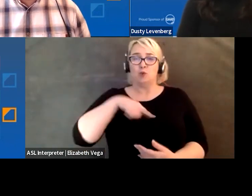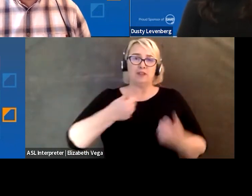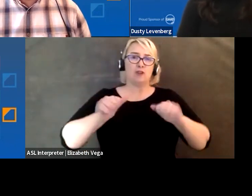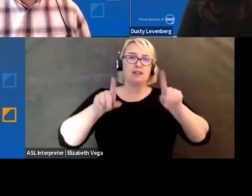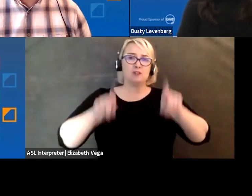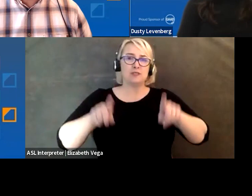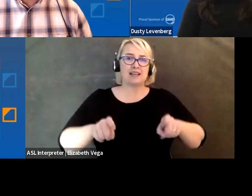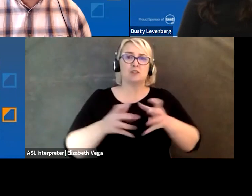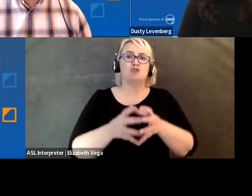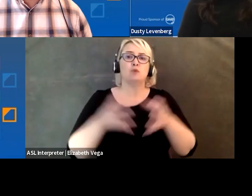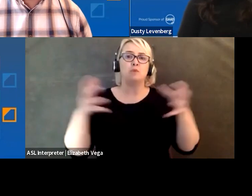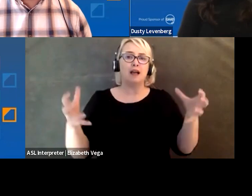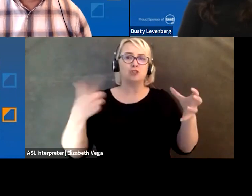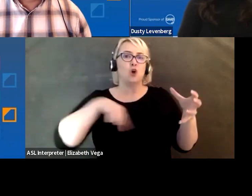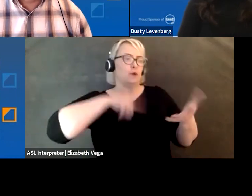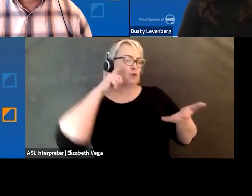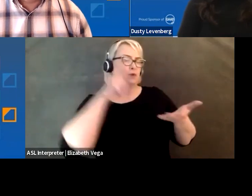we're going to see worse results. No question about it.